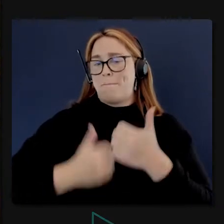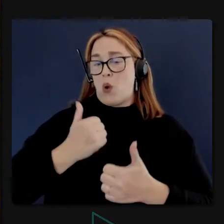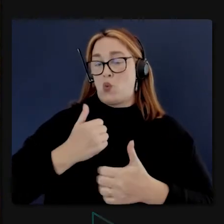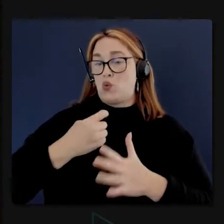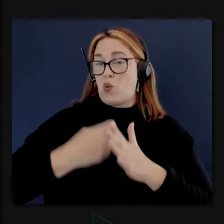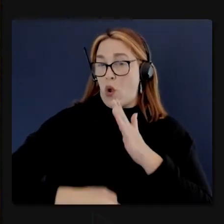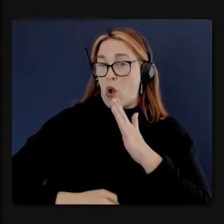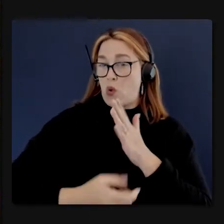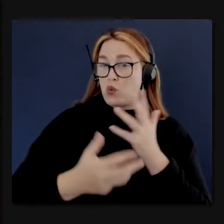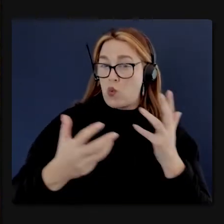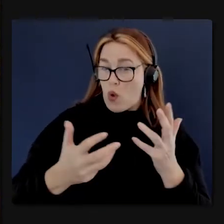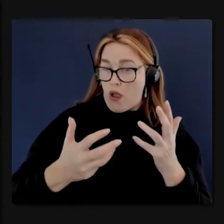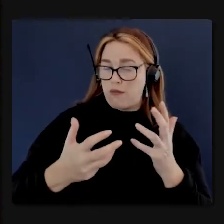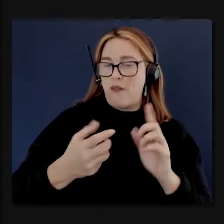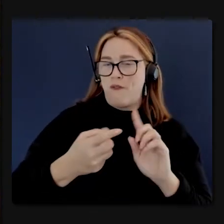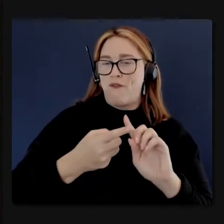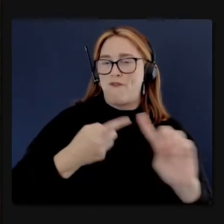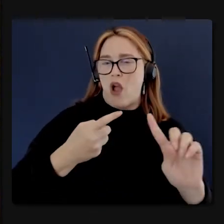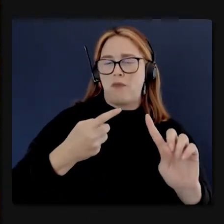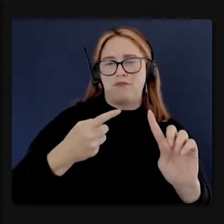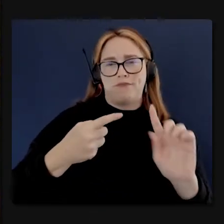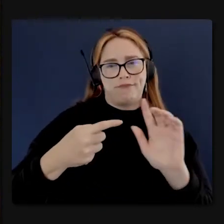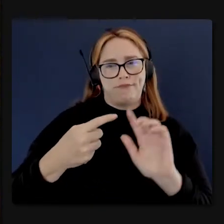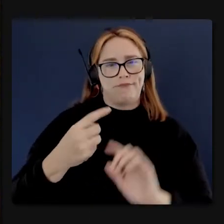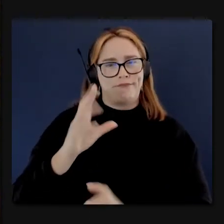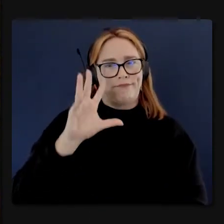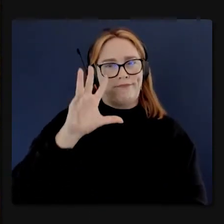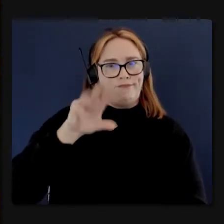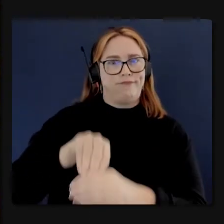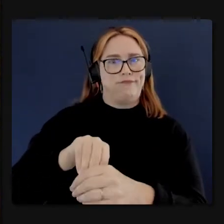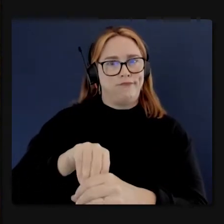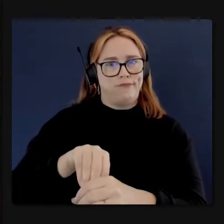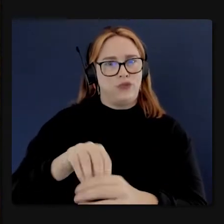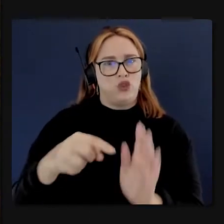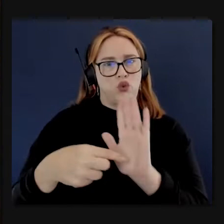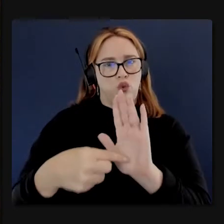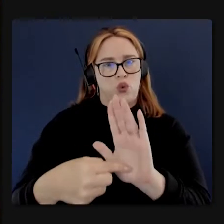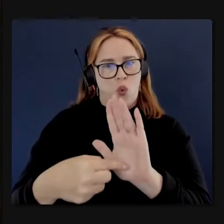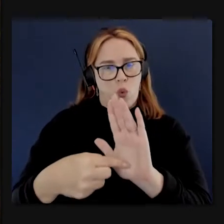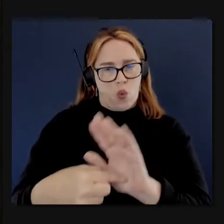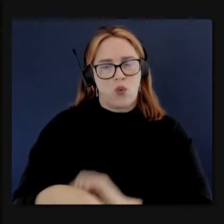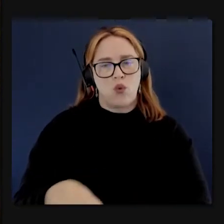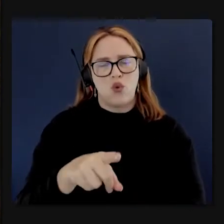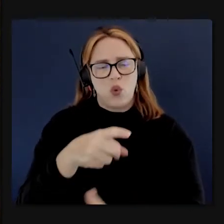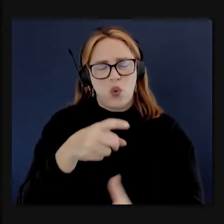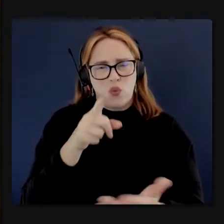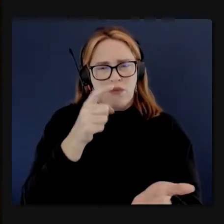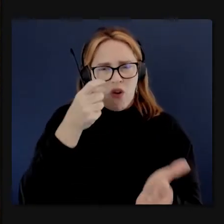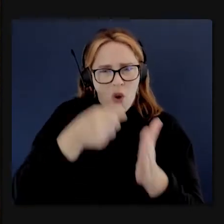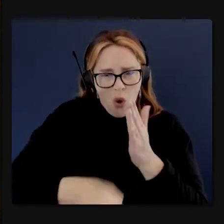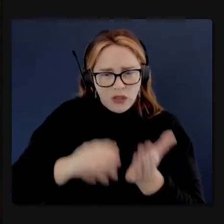Simplygon's billboard cloud can help you cut down the rendering costs significantly.